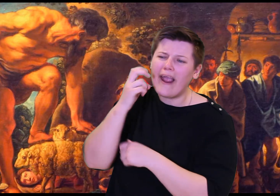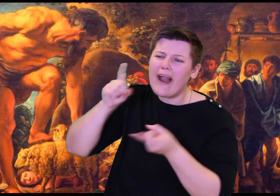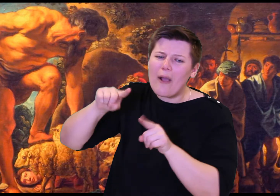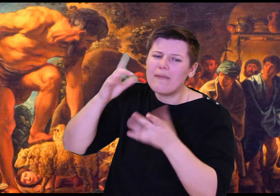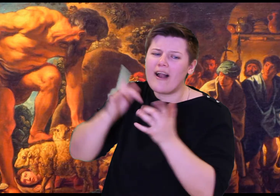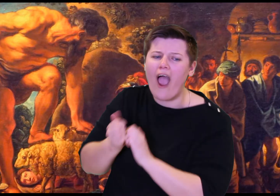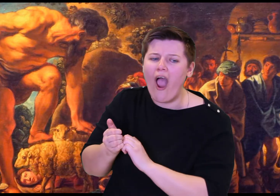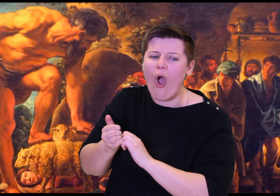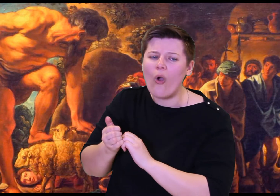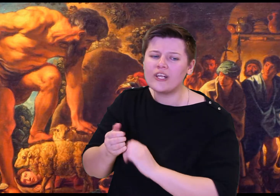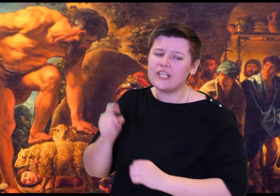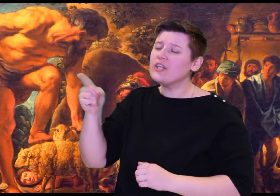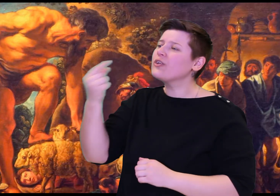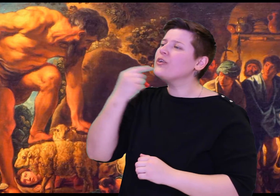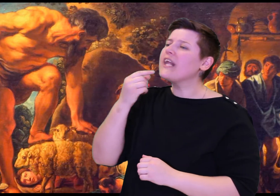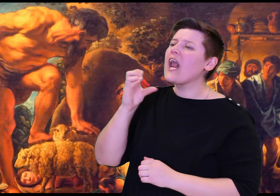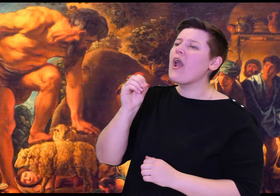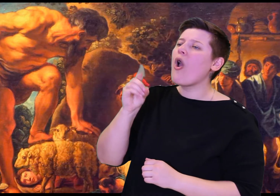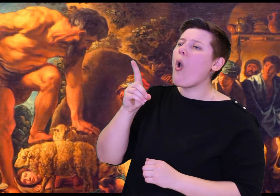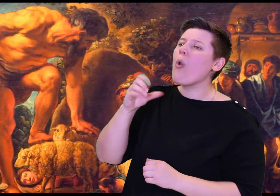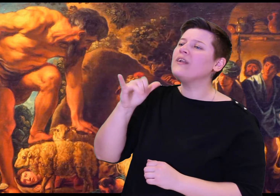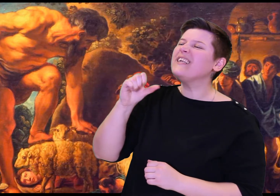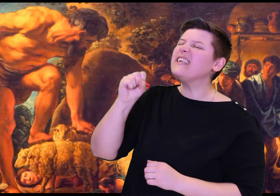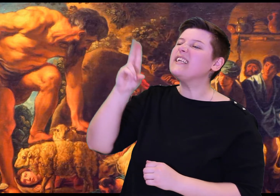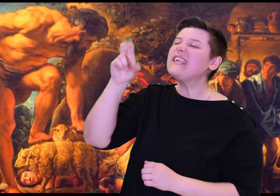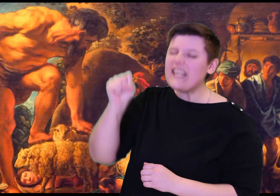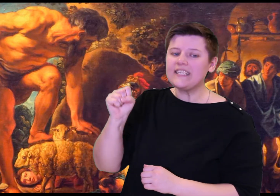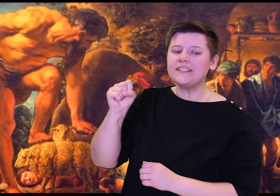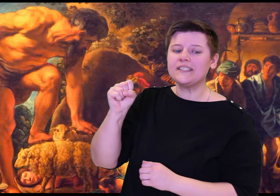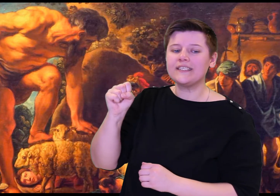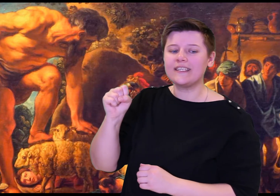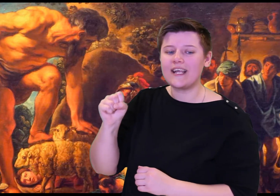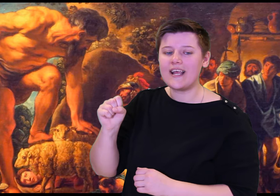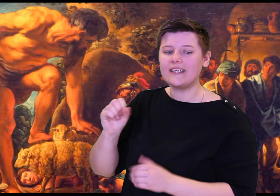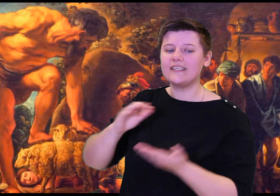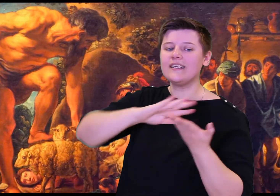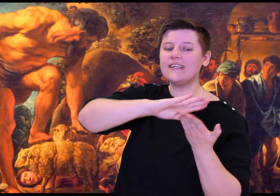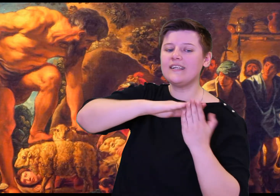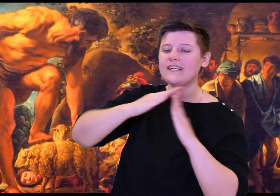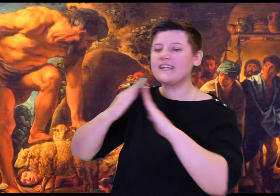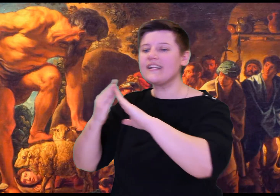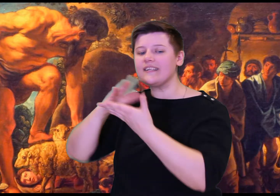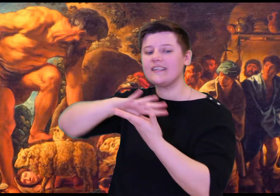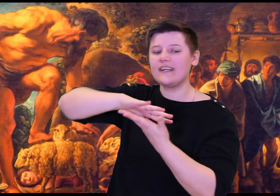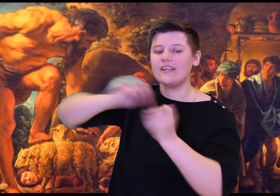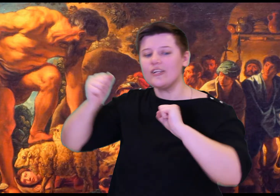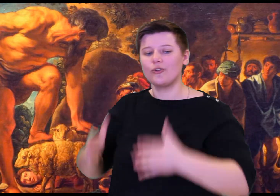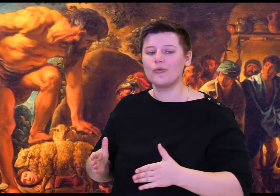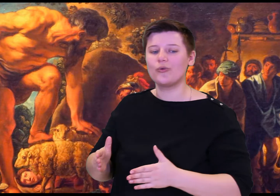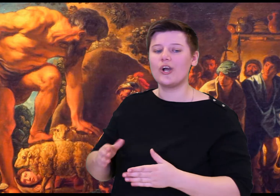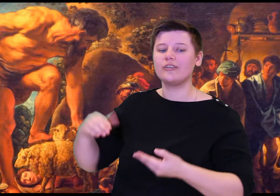that Odysseus, the city-sacker, Laertes' son, who lives in Ithaca, destroyed your sight.'